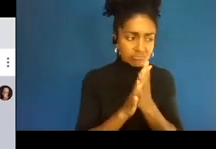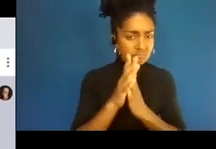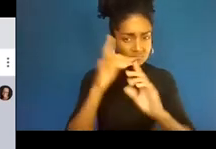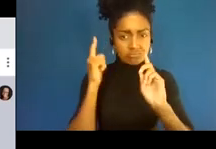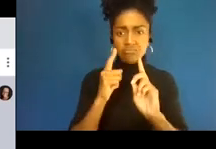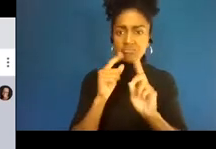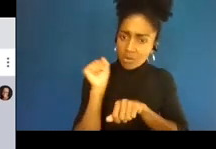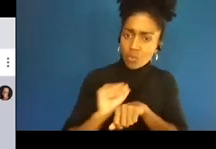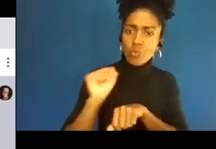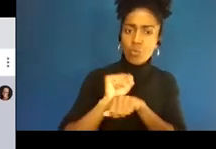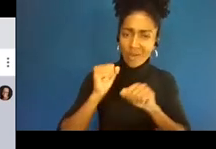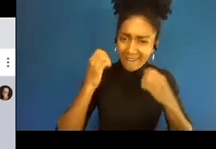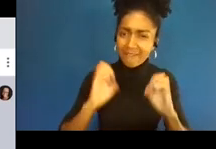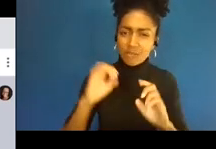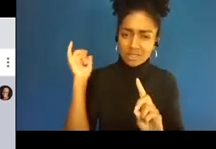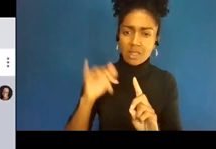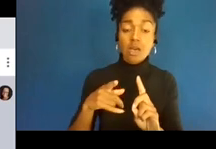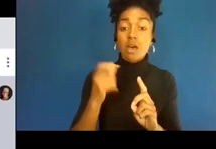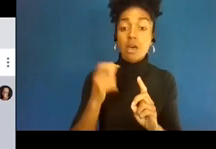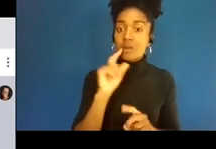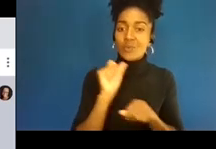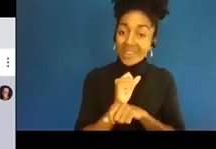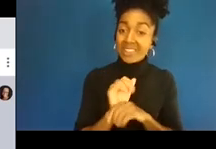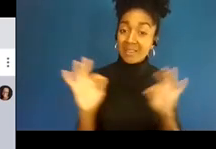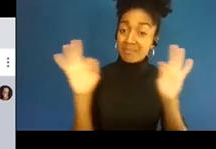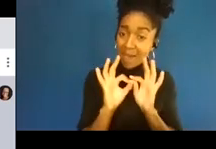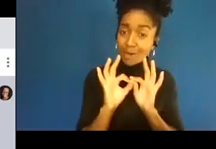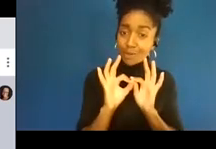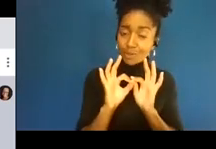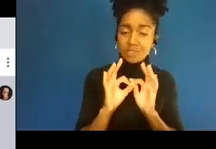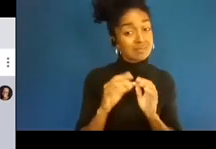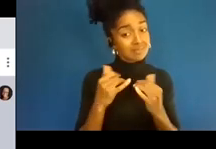But it really does matter, that representation.